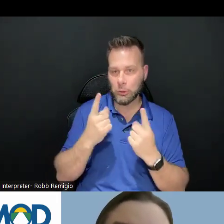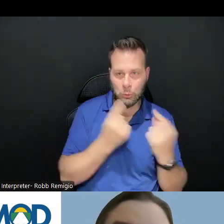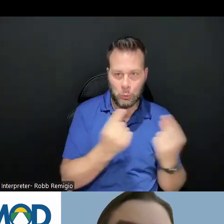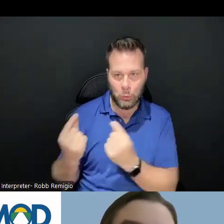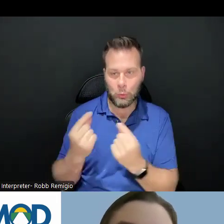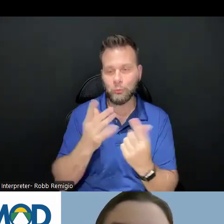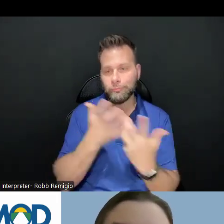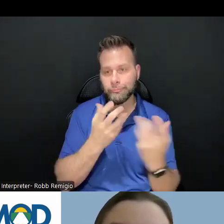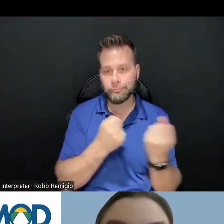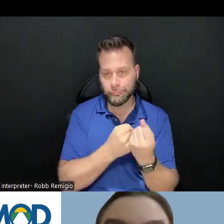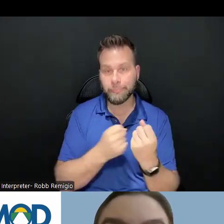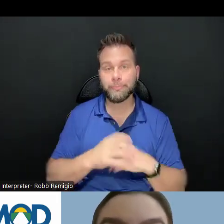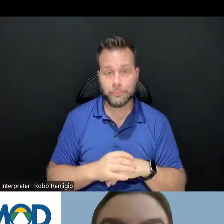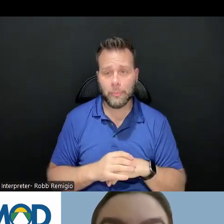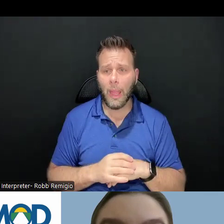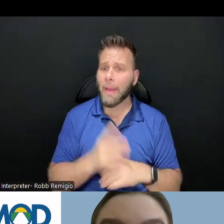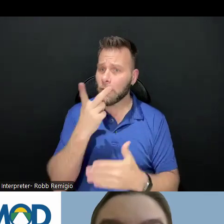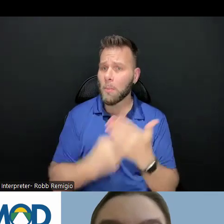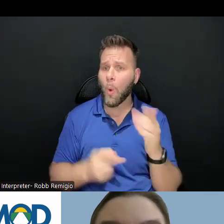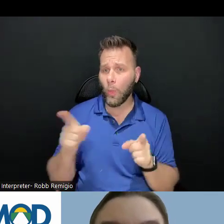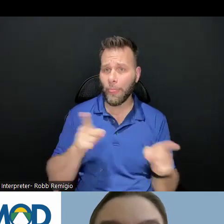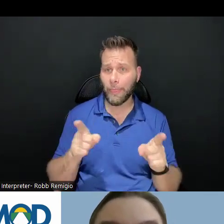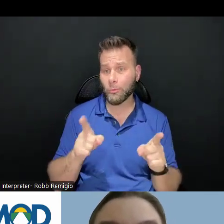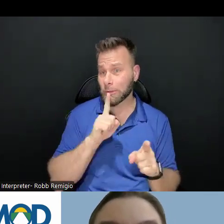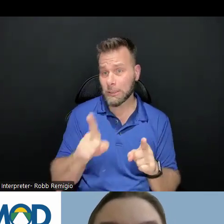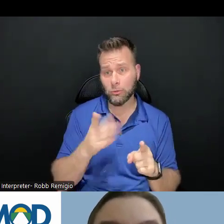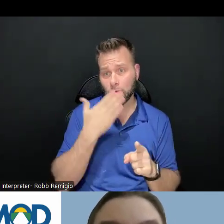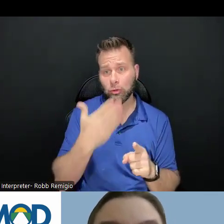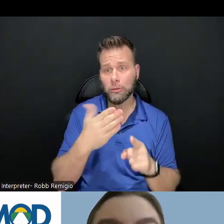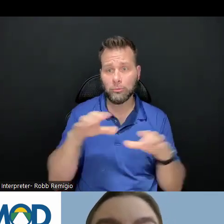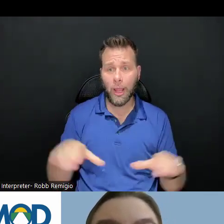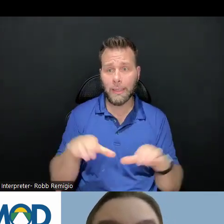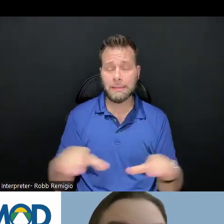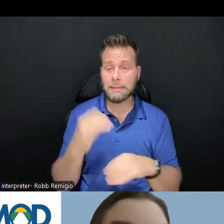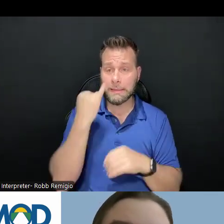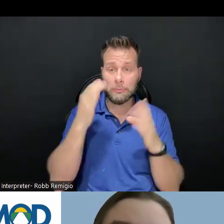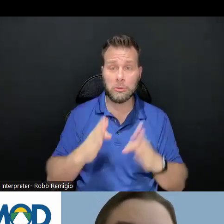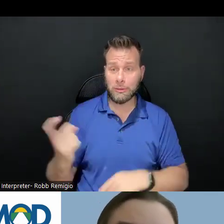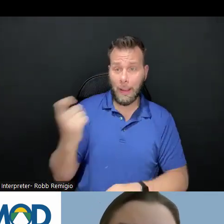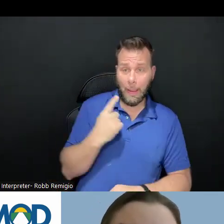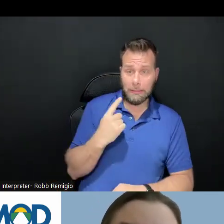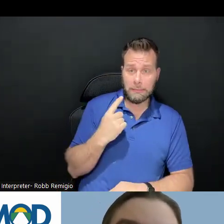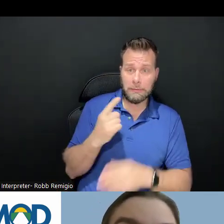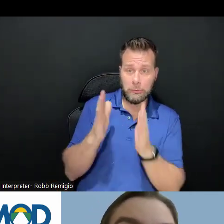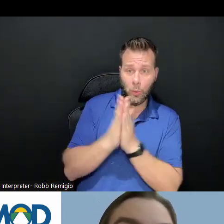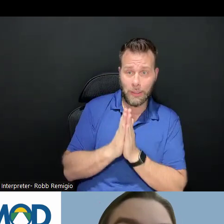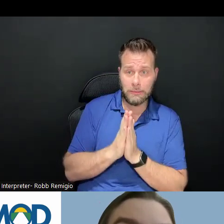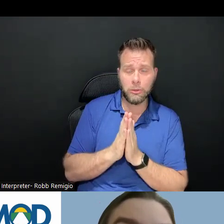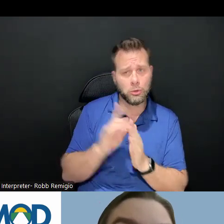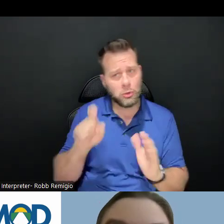Of course, for both, you know, just good practice for anything, if someone requests something, you should always provide a